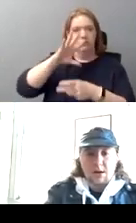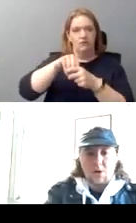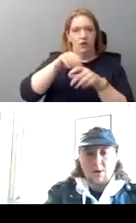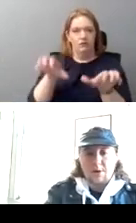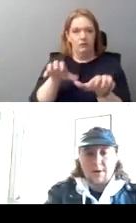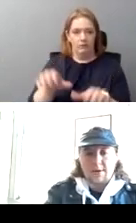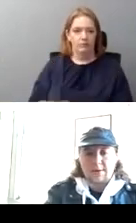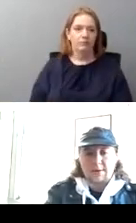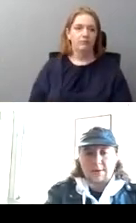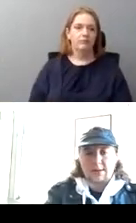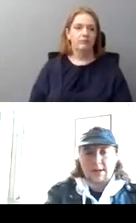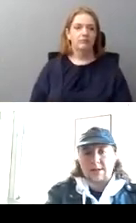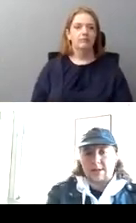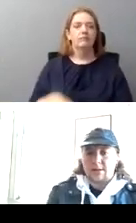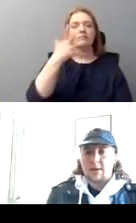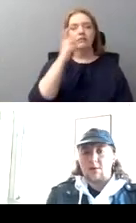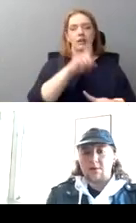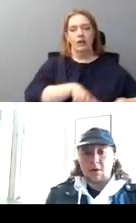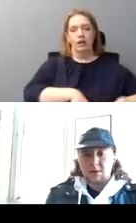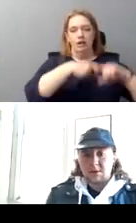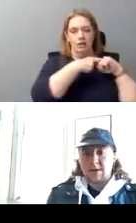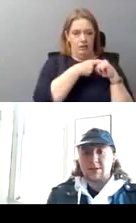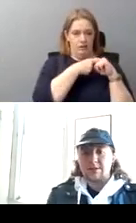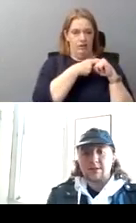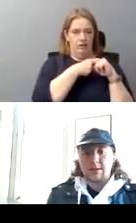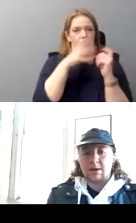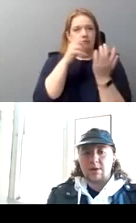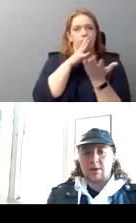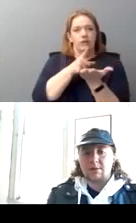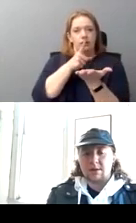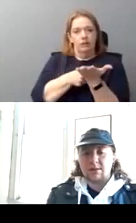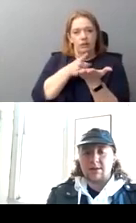I want to pause to discuss the idea of conservation, seeing that we are discussing a